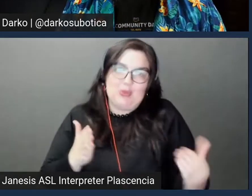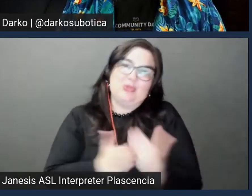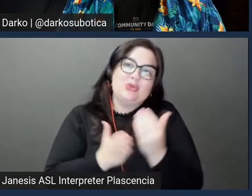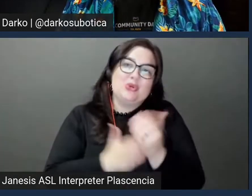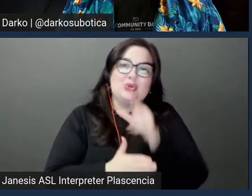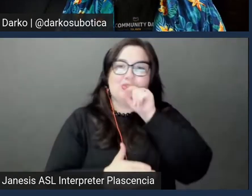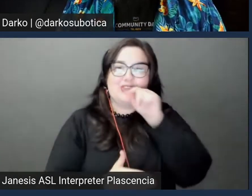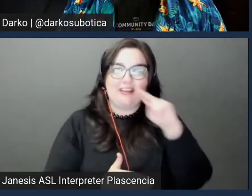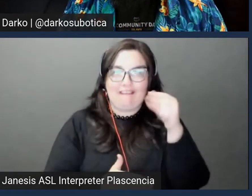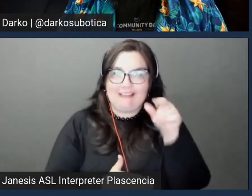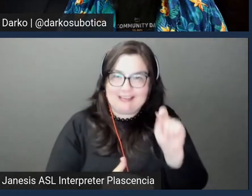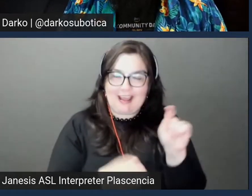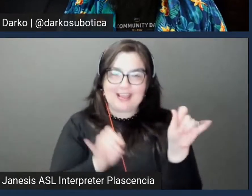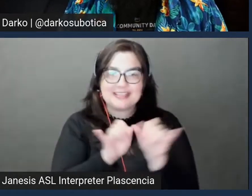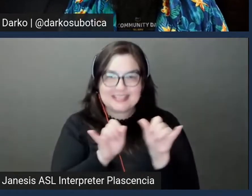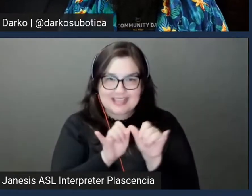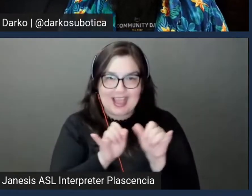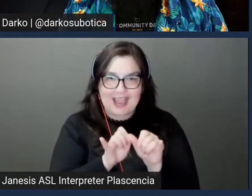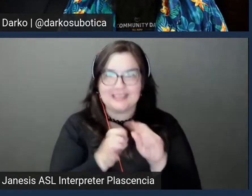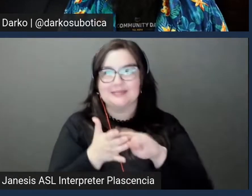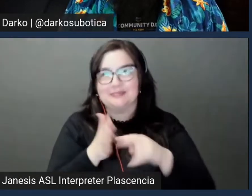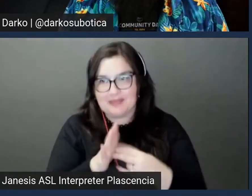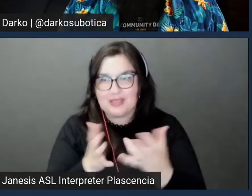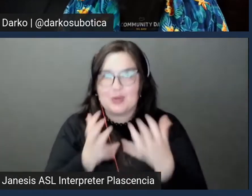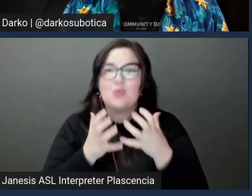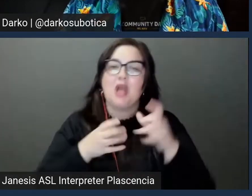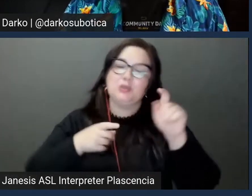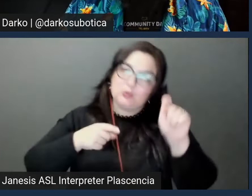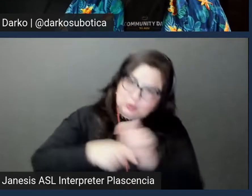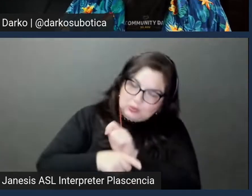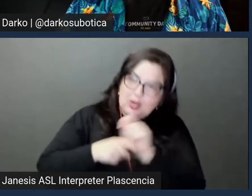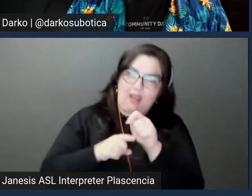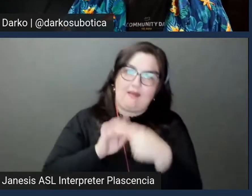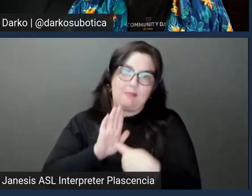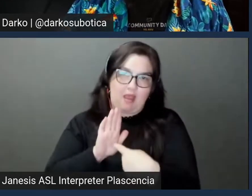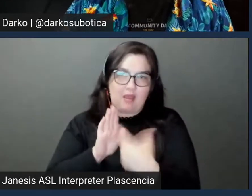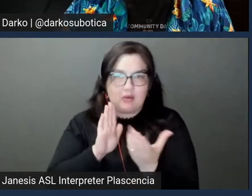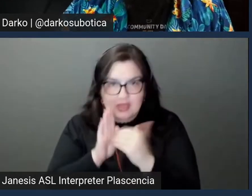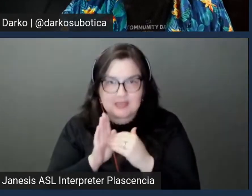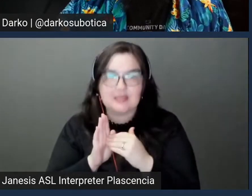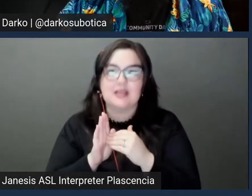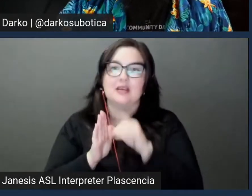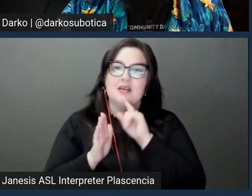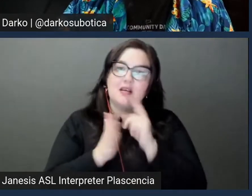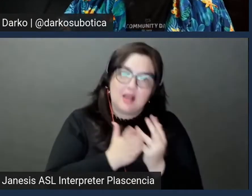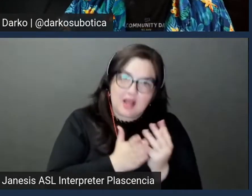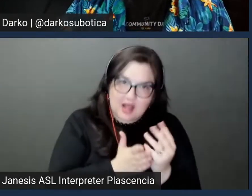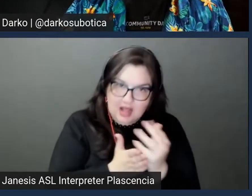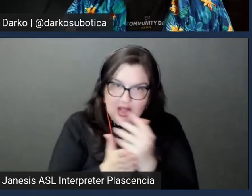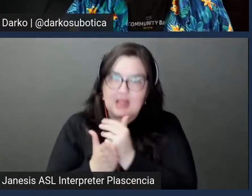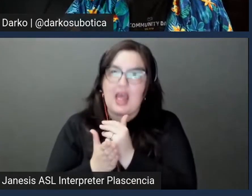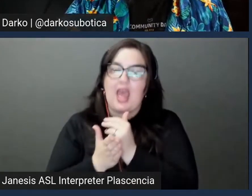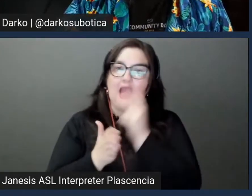So at that point, you want to trigger a retraining of the model, which means you're gonna collect all the predictions from the previous